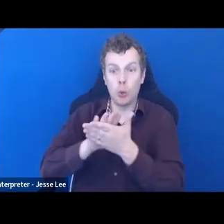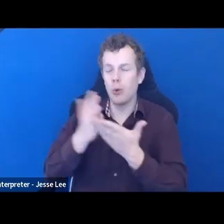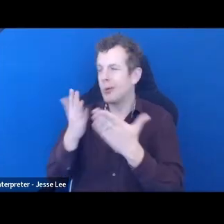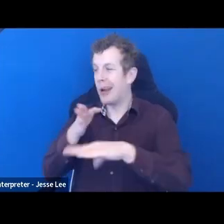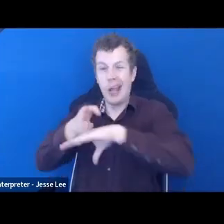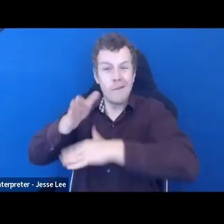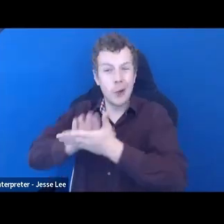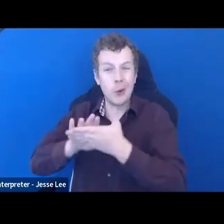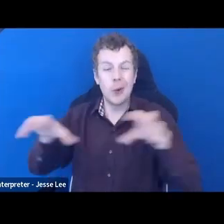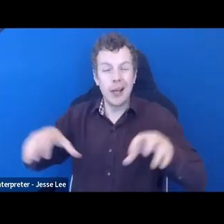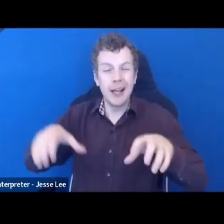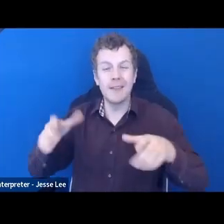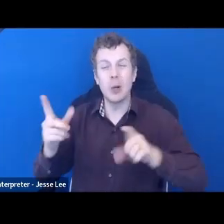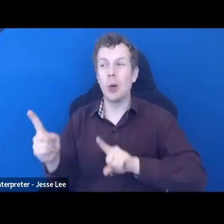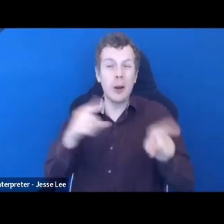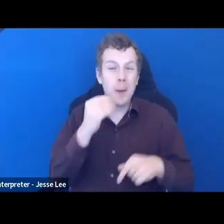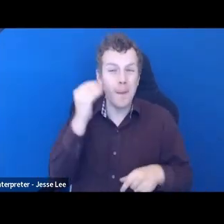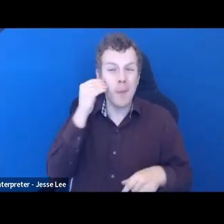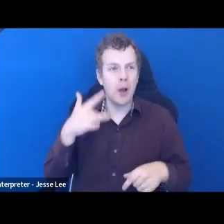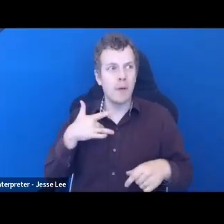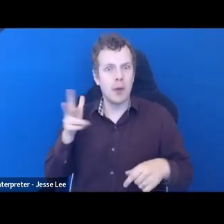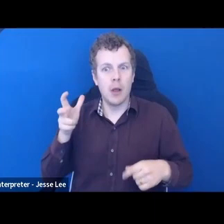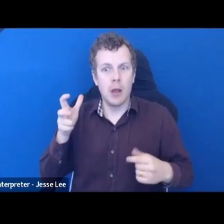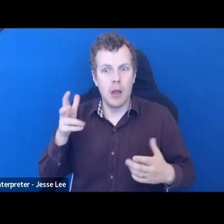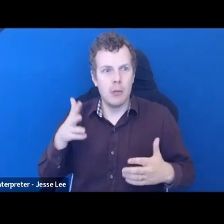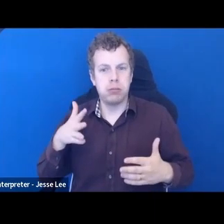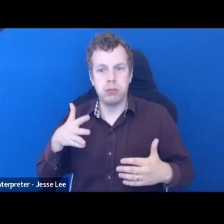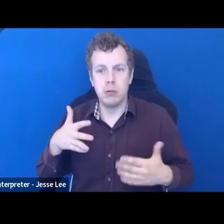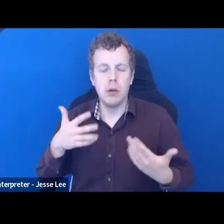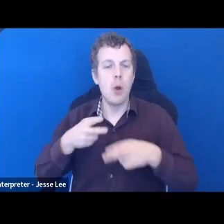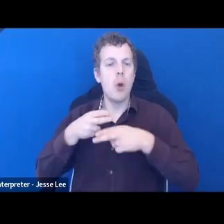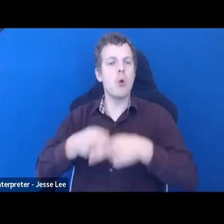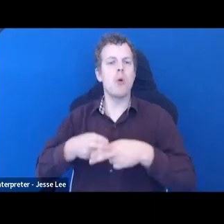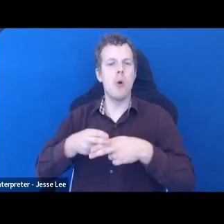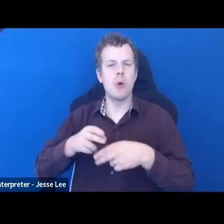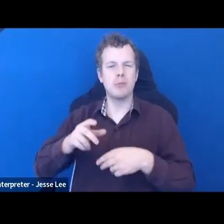A lot of children are experiencing what we call listening related fatigue.